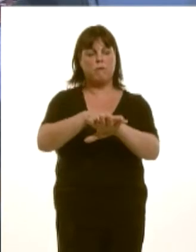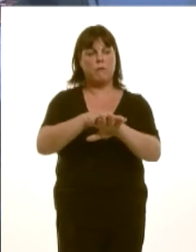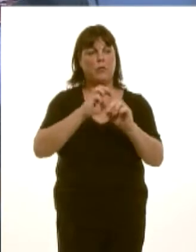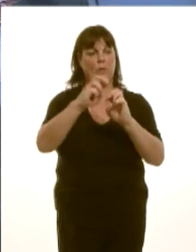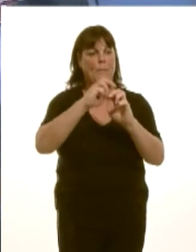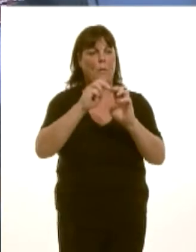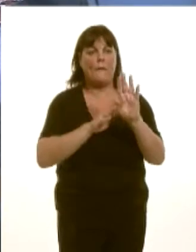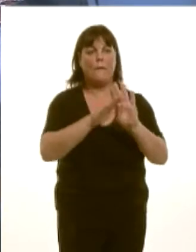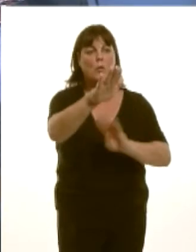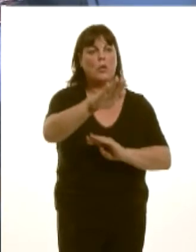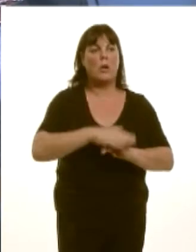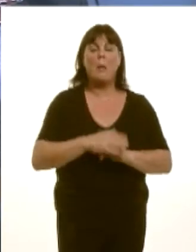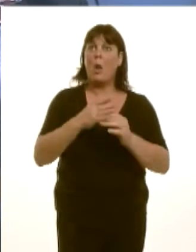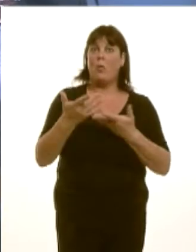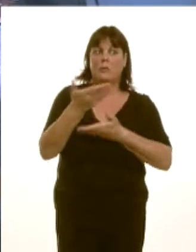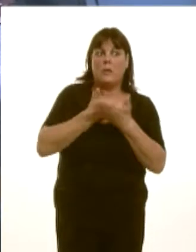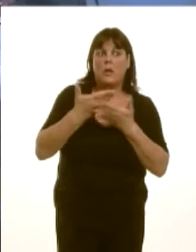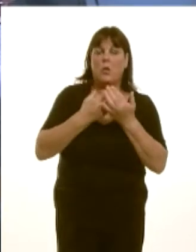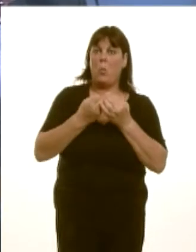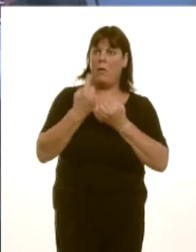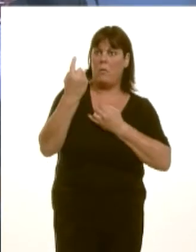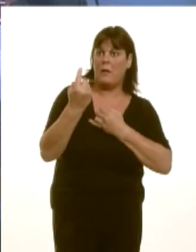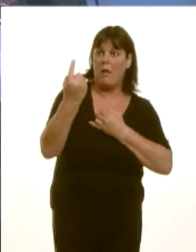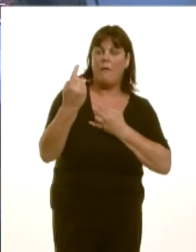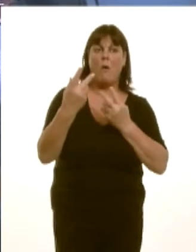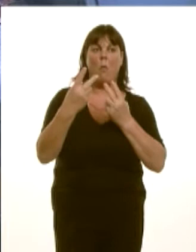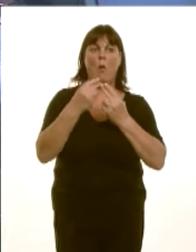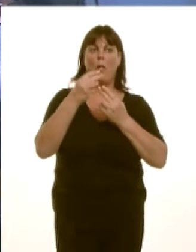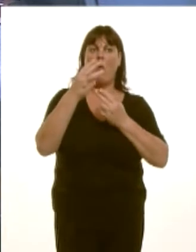There have been intense discussions between you and the Welsh office.